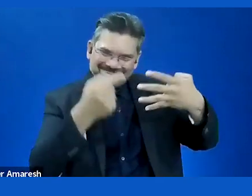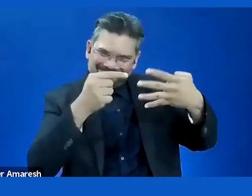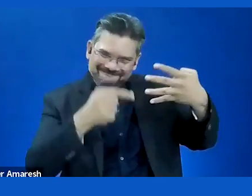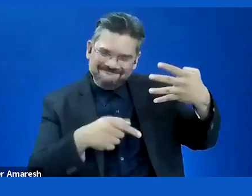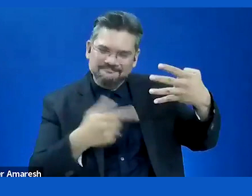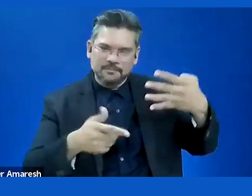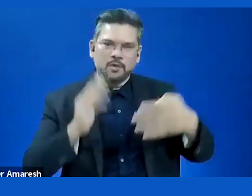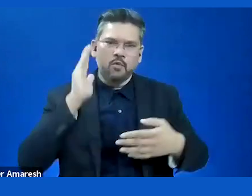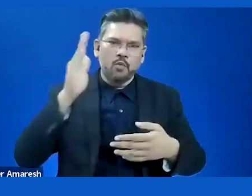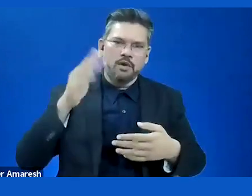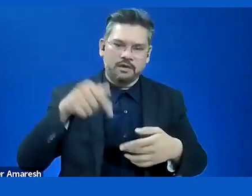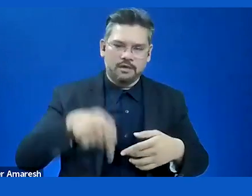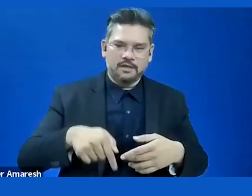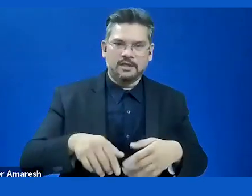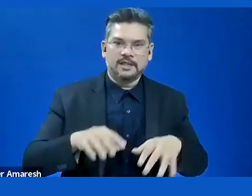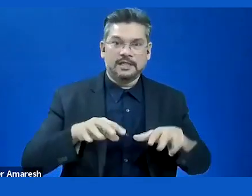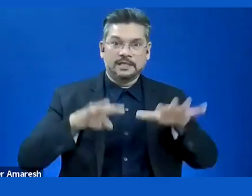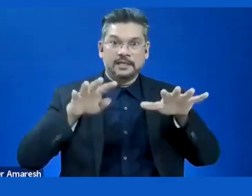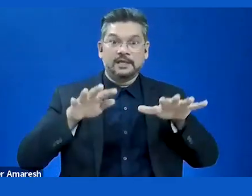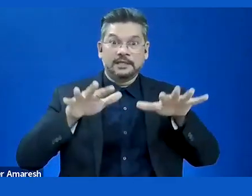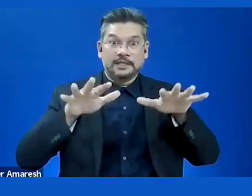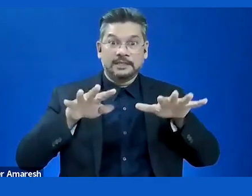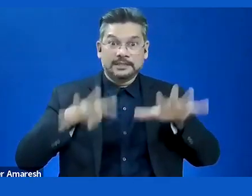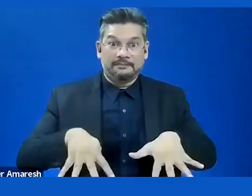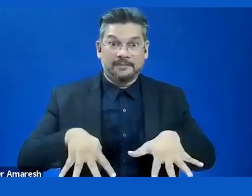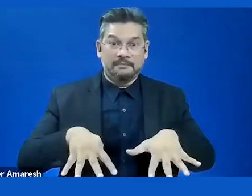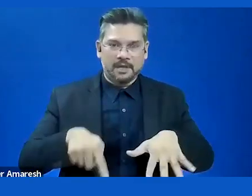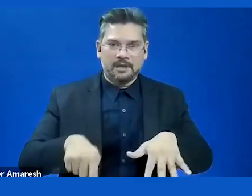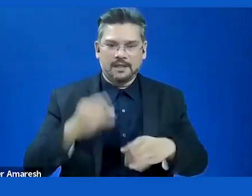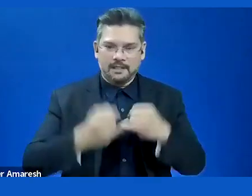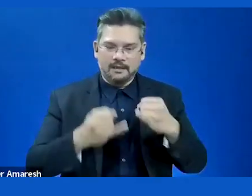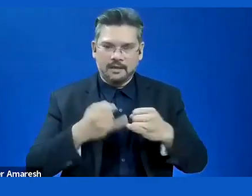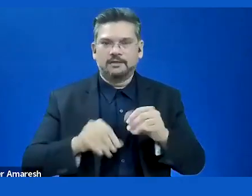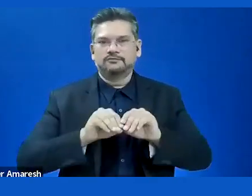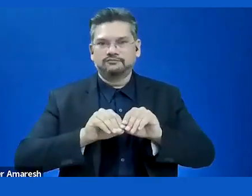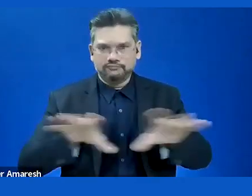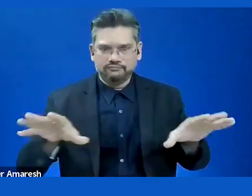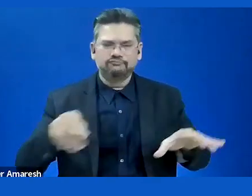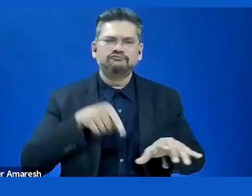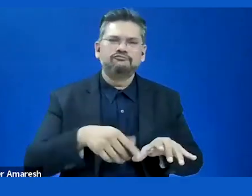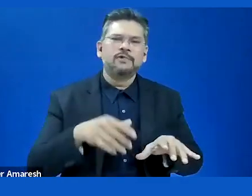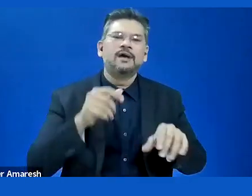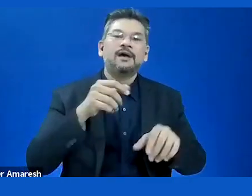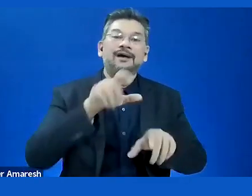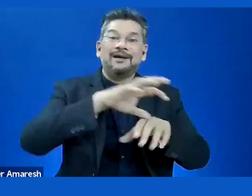a monitoring cooperation mechanism for the EU and Member States to work together in achieving the